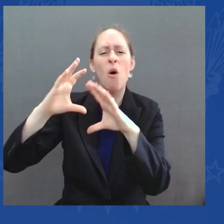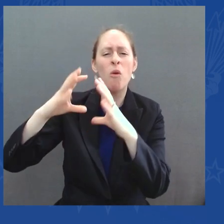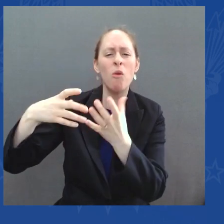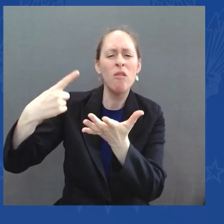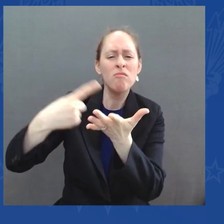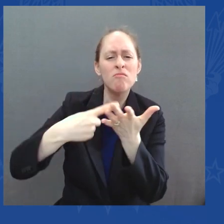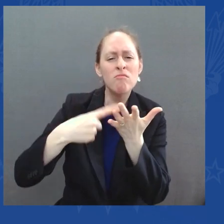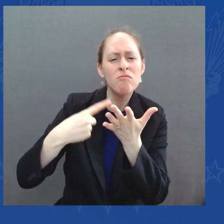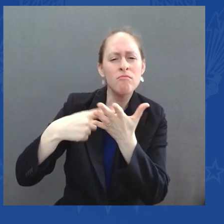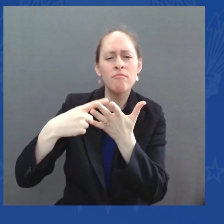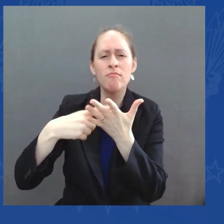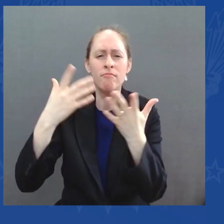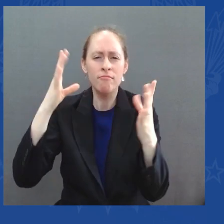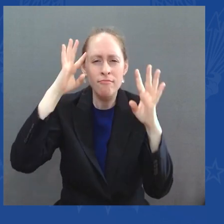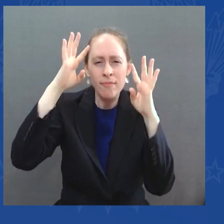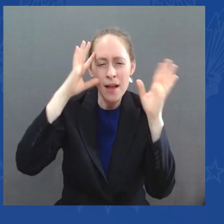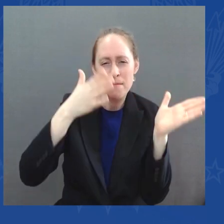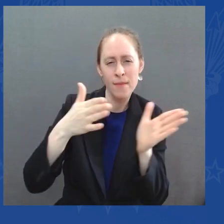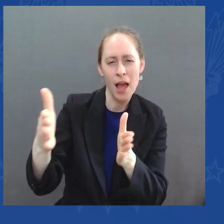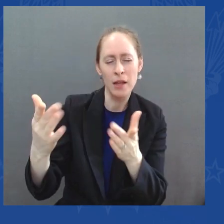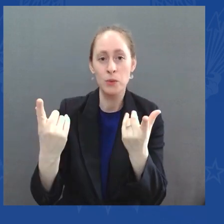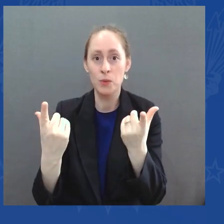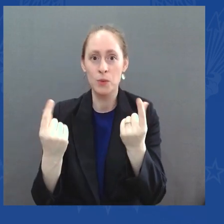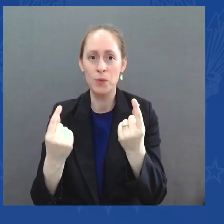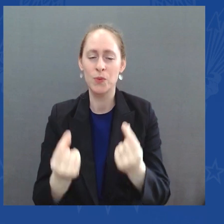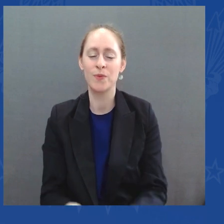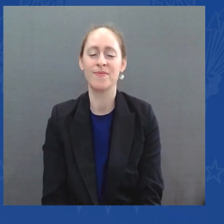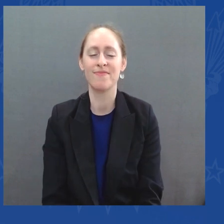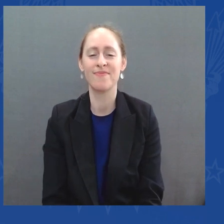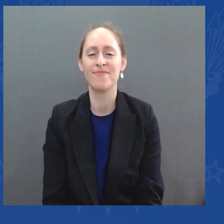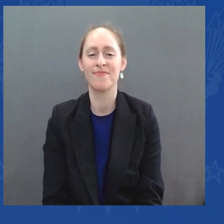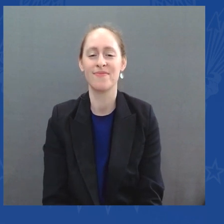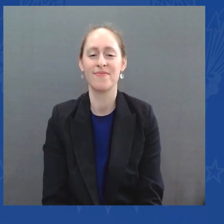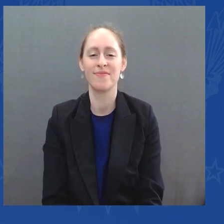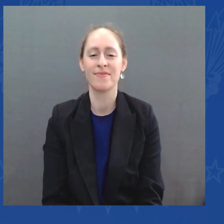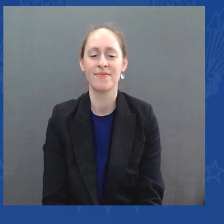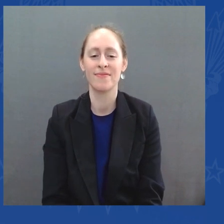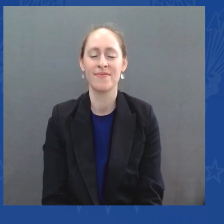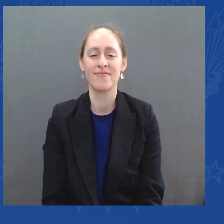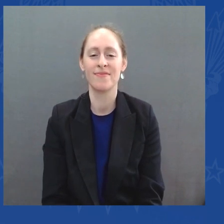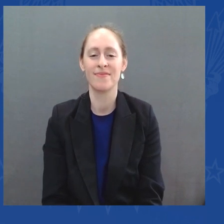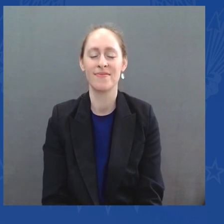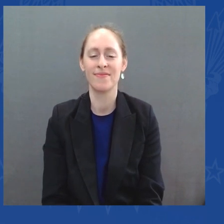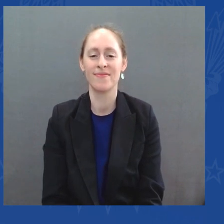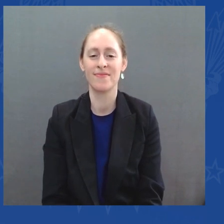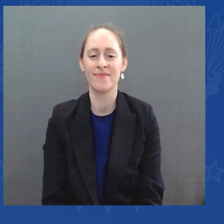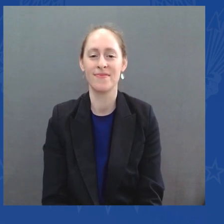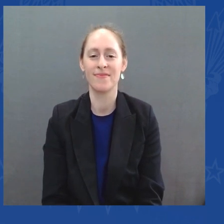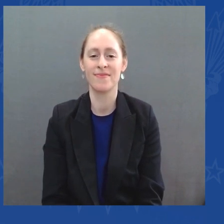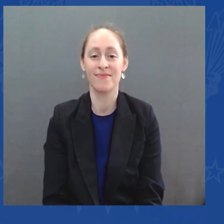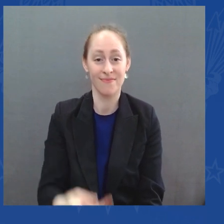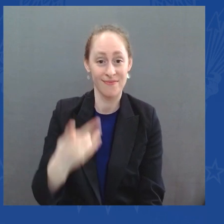You know, when you look at -- the secretary mentioned Lola Anne over there, Lola Anne eight years old, I tried to get her to say